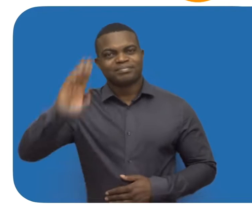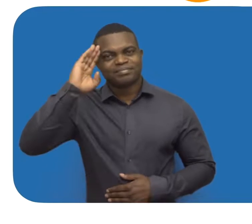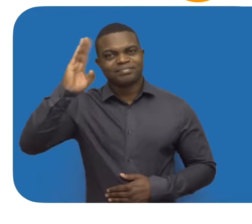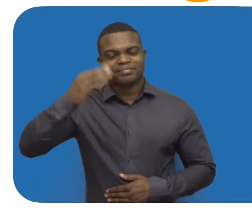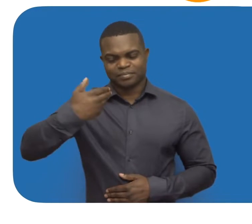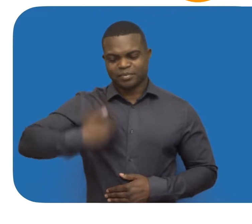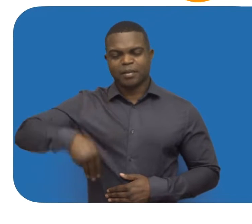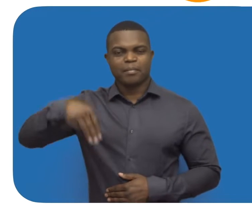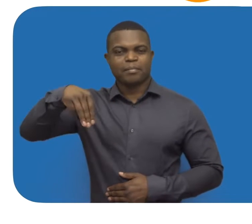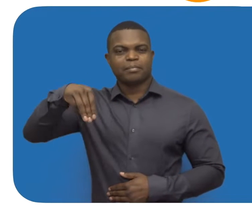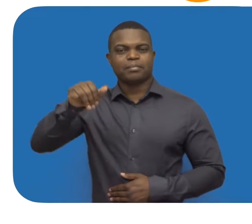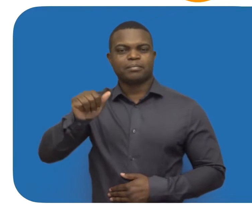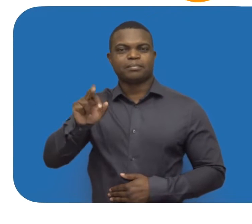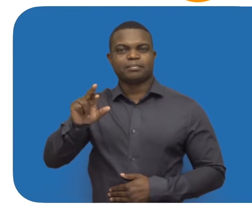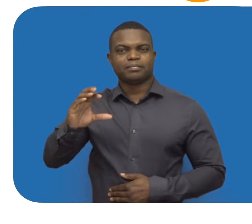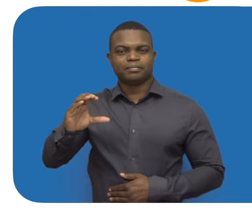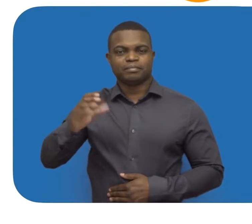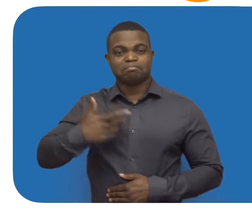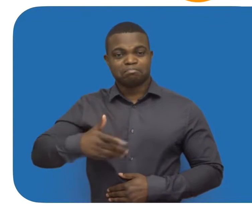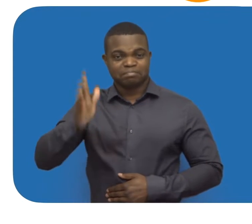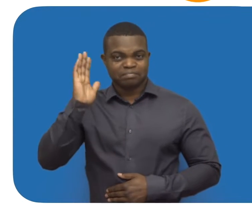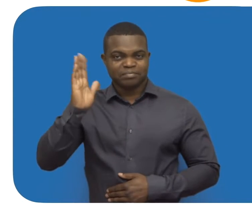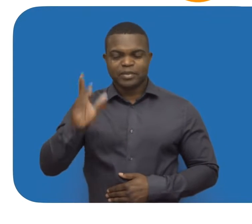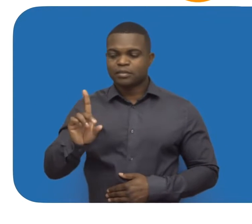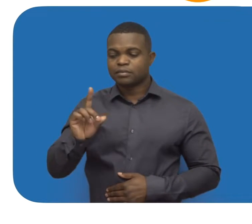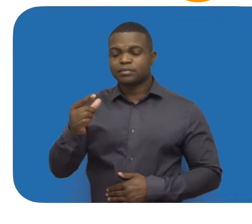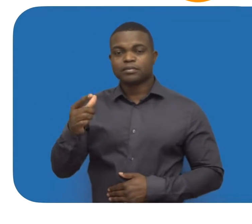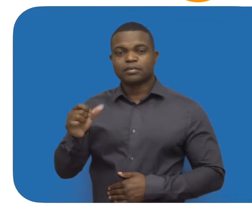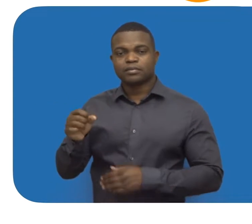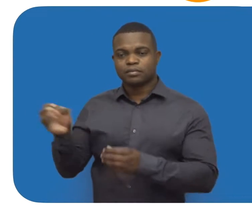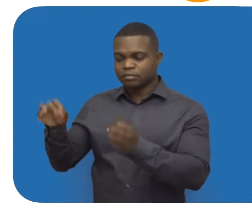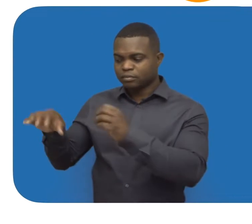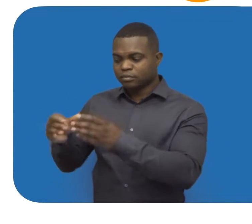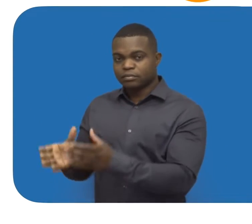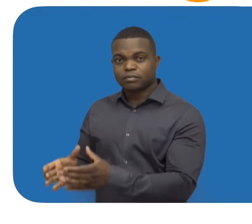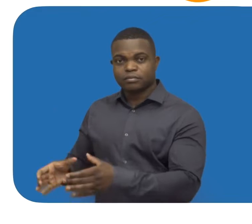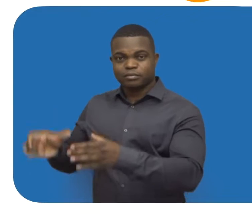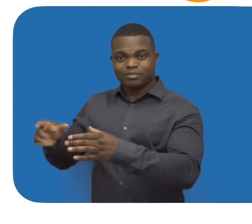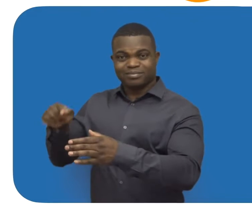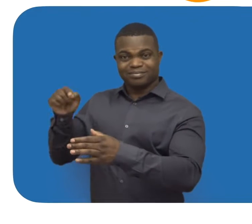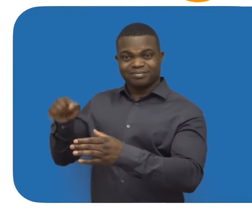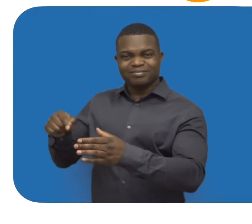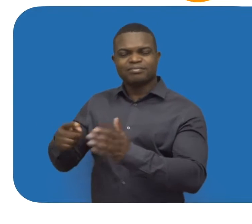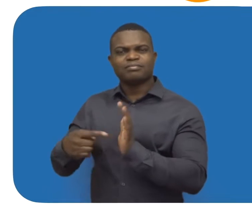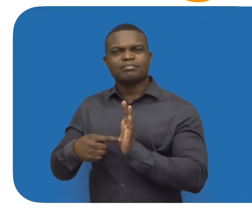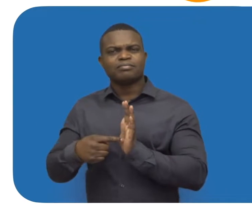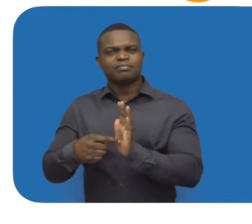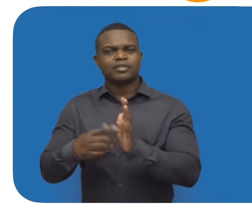Hi, I’m Marc and I’d like to present how the DGS Corpus implements ethical open data practices